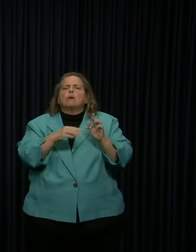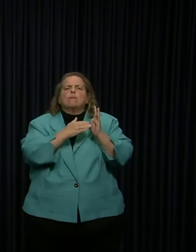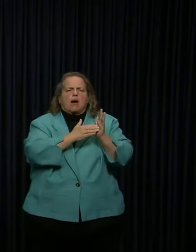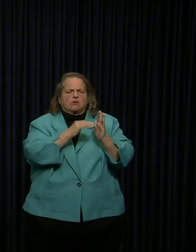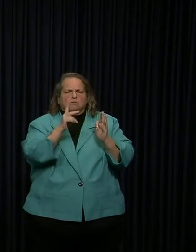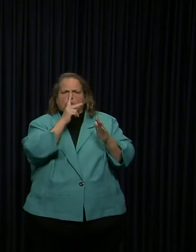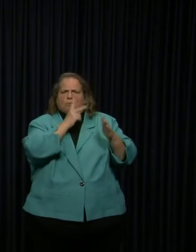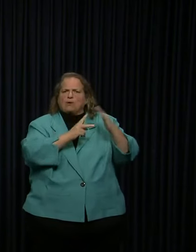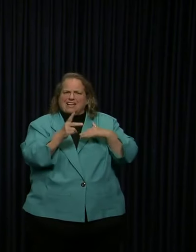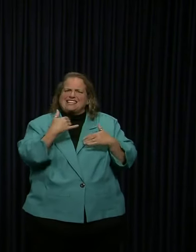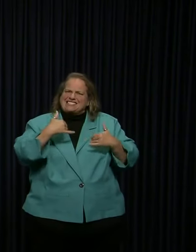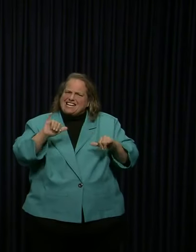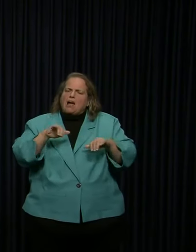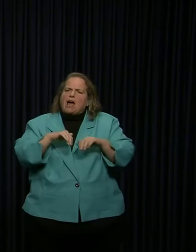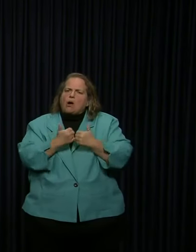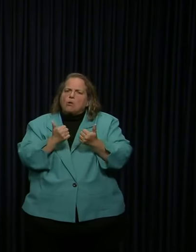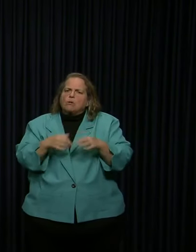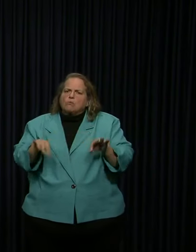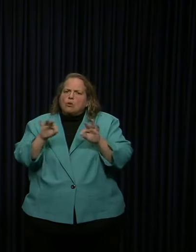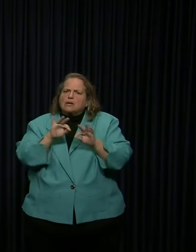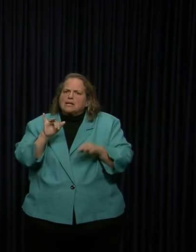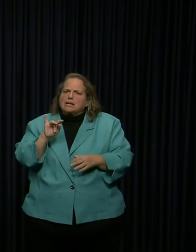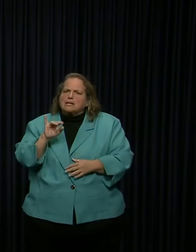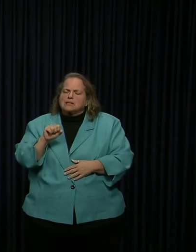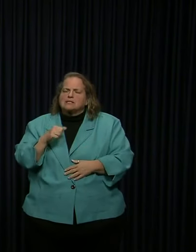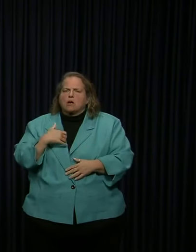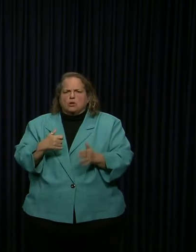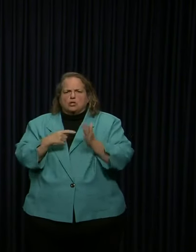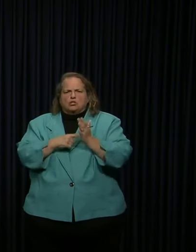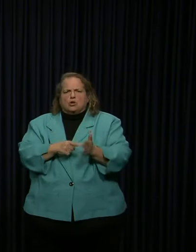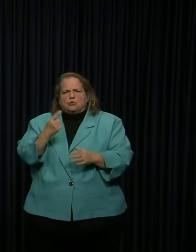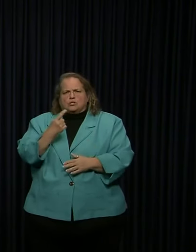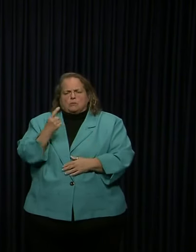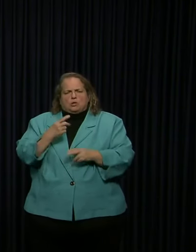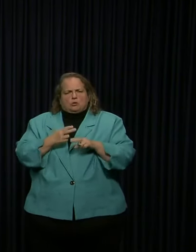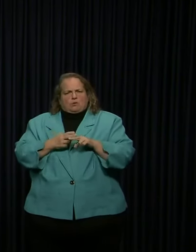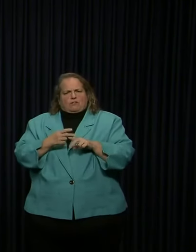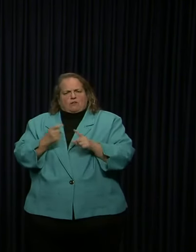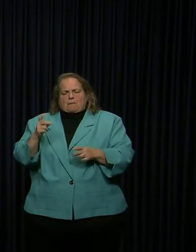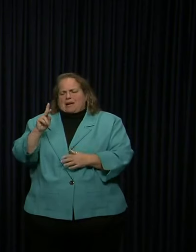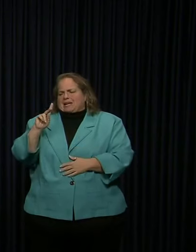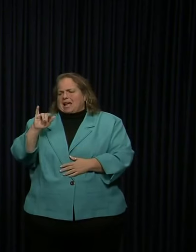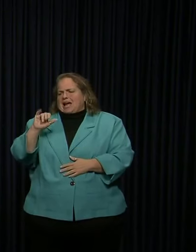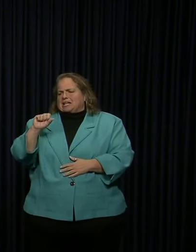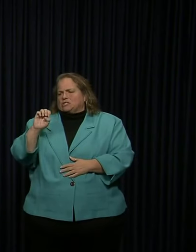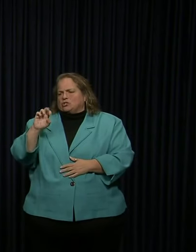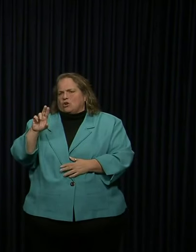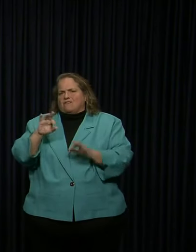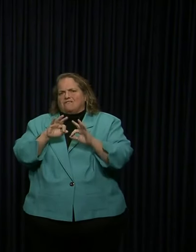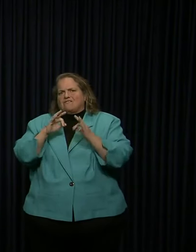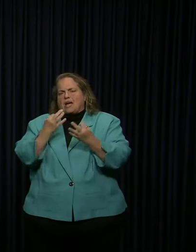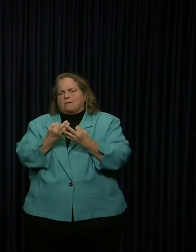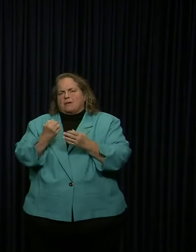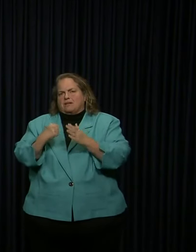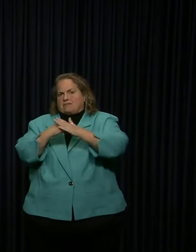EVERY TIME WE HAVE SOMETHING THAT BRINGS PEOPLE IN, IT FRUSTRATES A LITTLE BIT OF WHAT